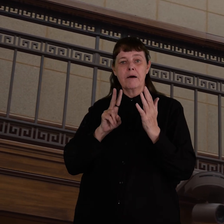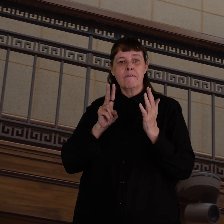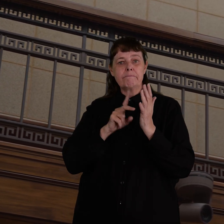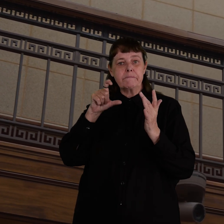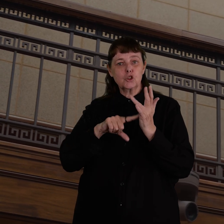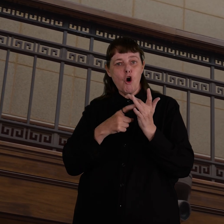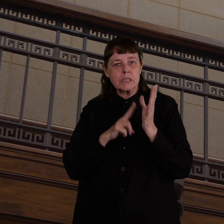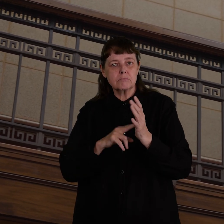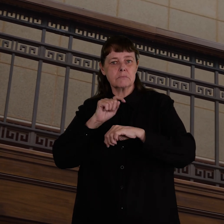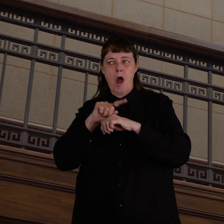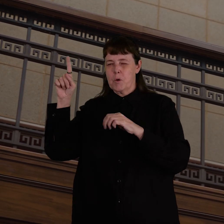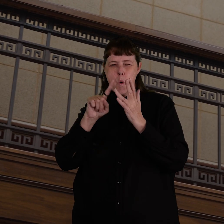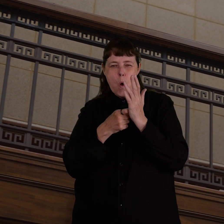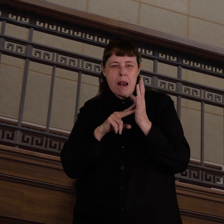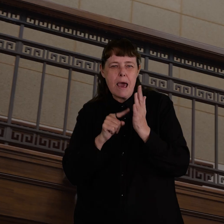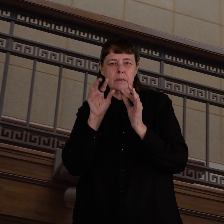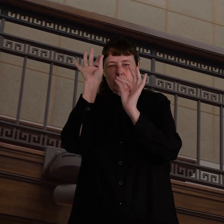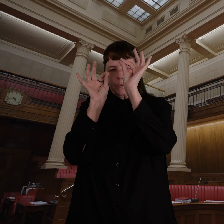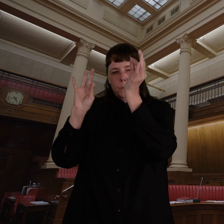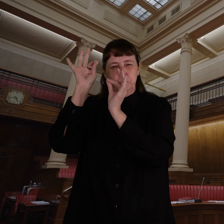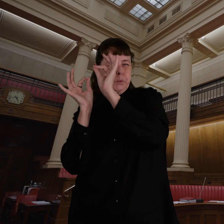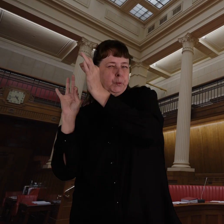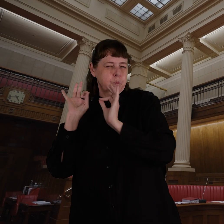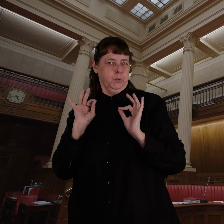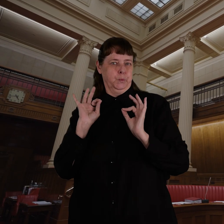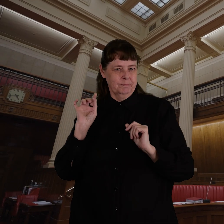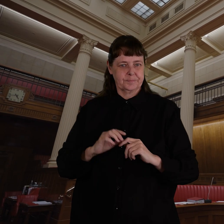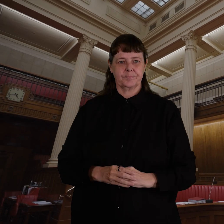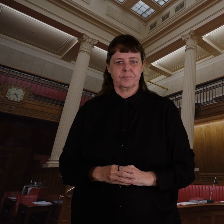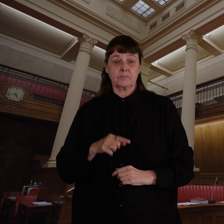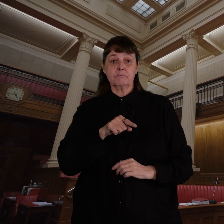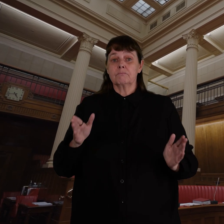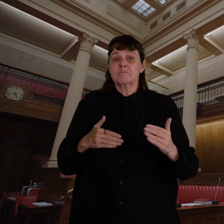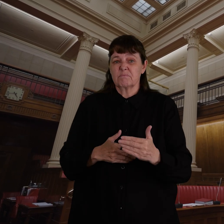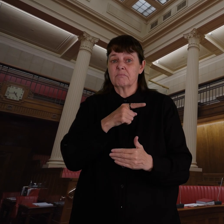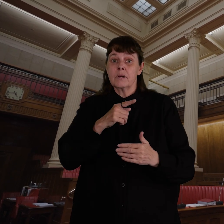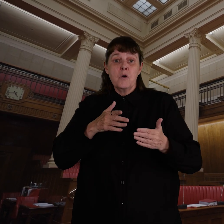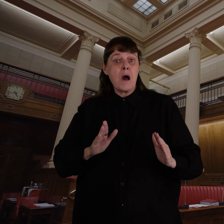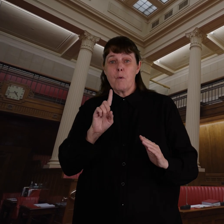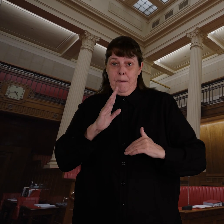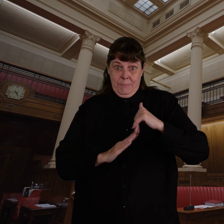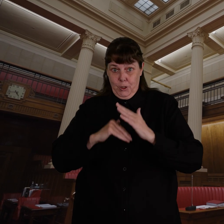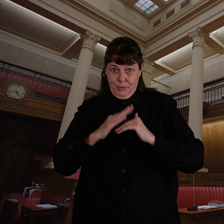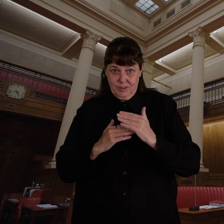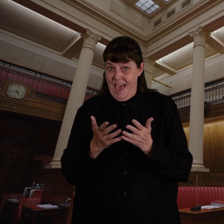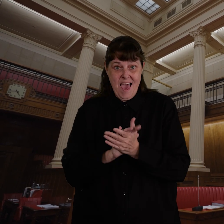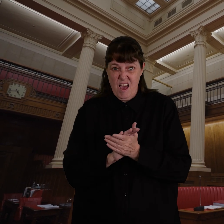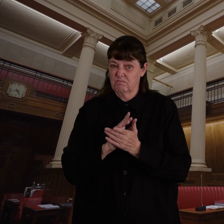era architecture in the House of Assembly. The way that this chamber was constructed was by